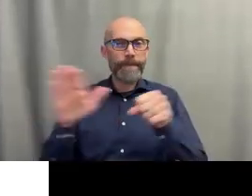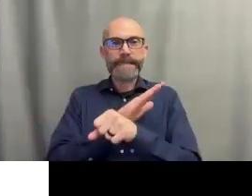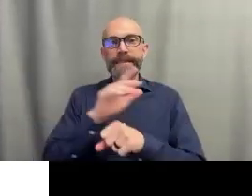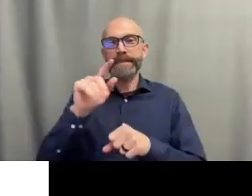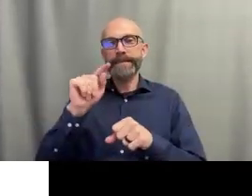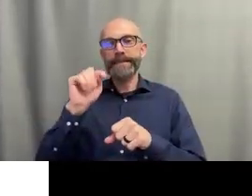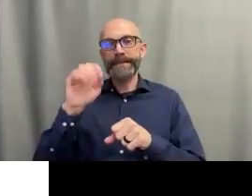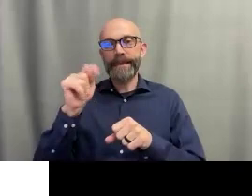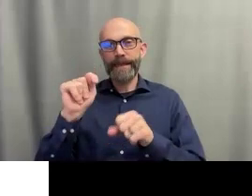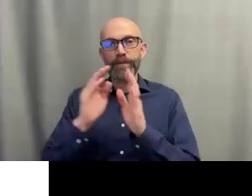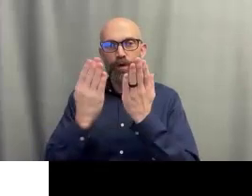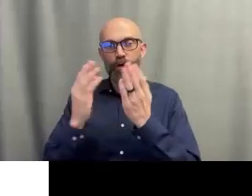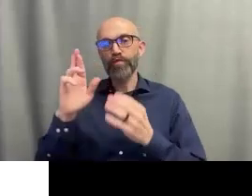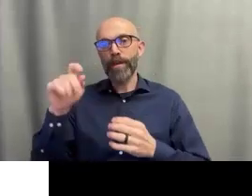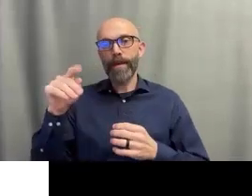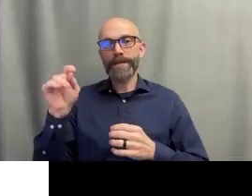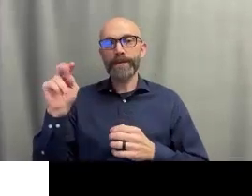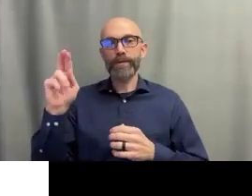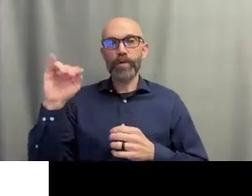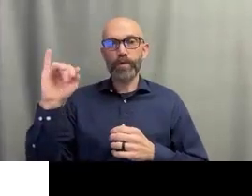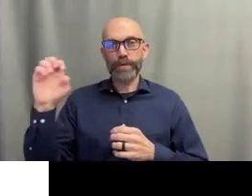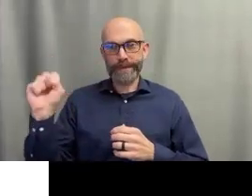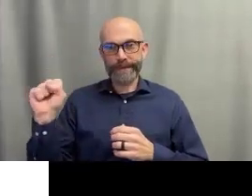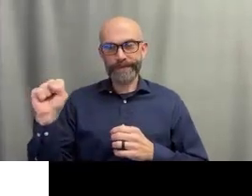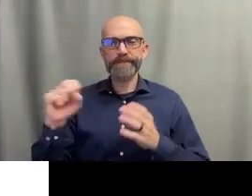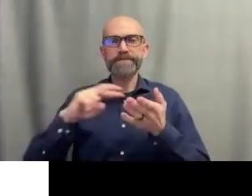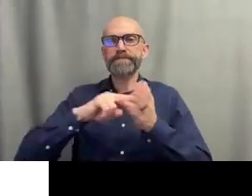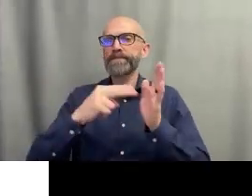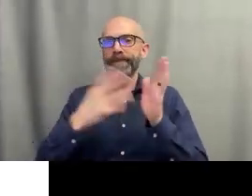And what I mean by that is, they provide full textbooks,